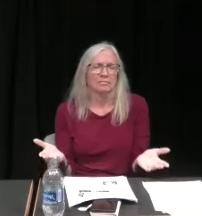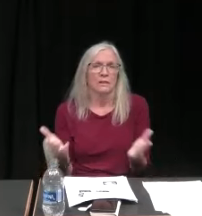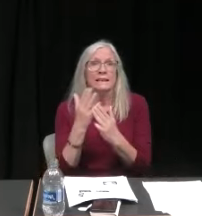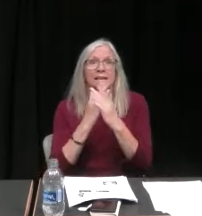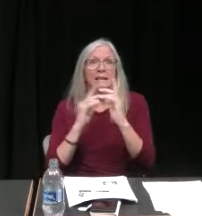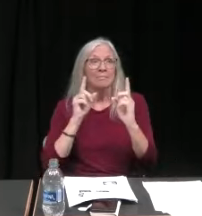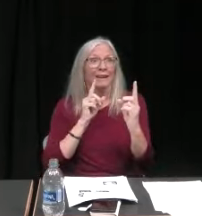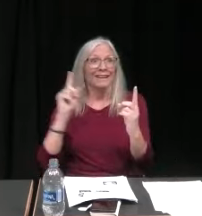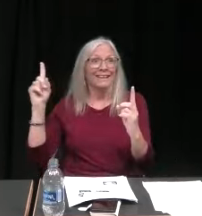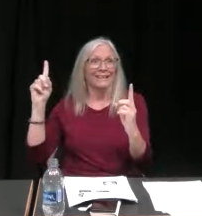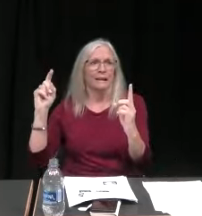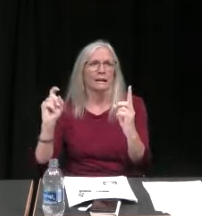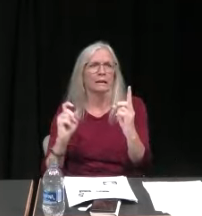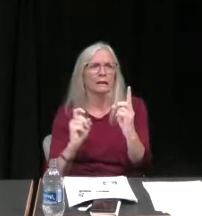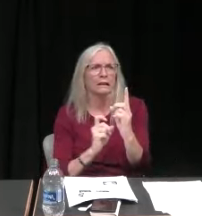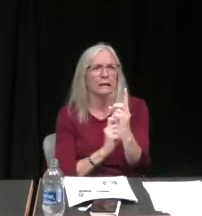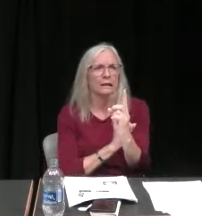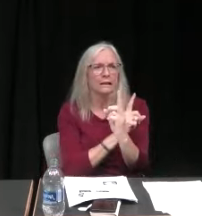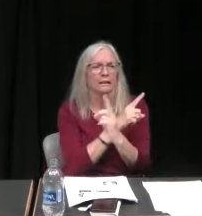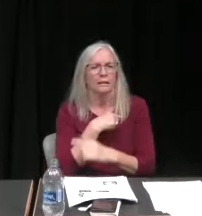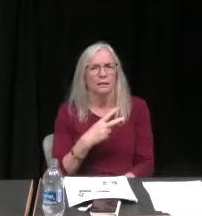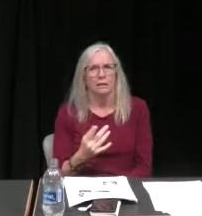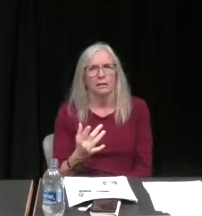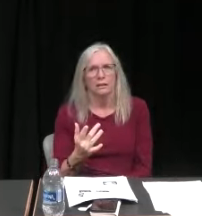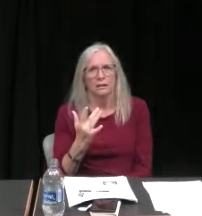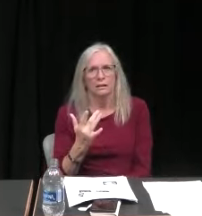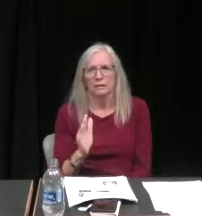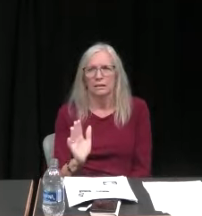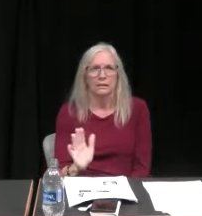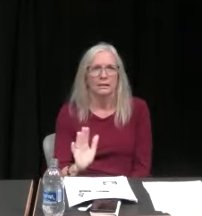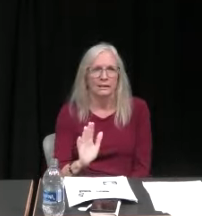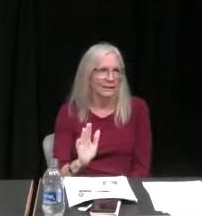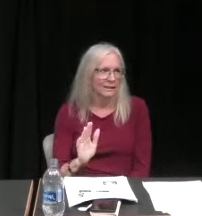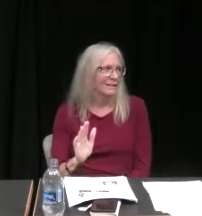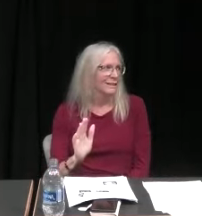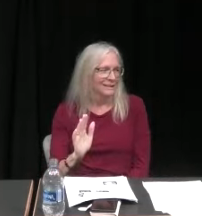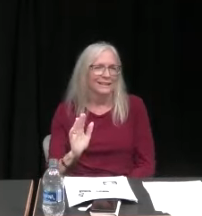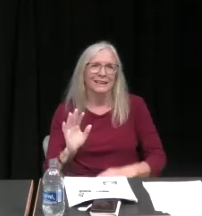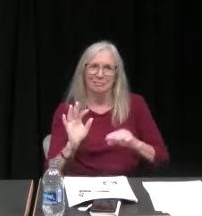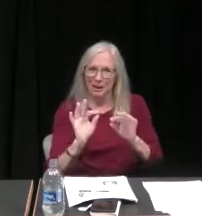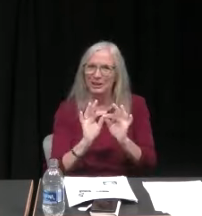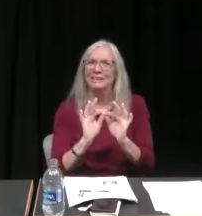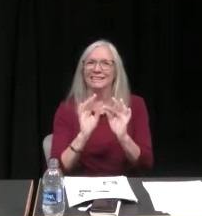we're positioned someone might walk by for those that might know or maybe even done yourself some